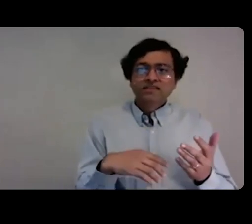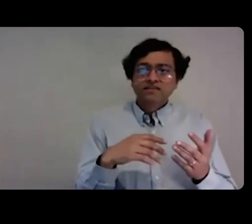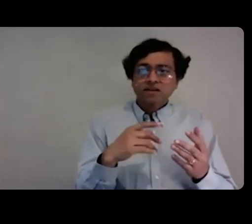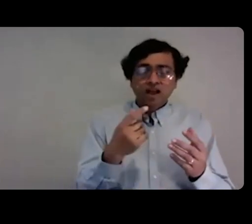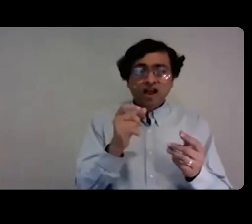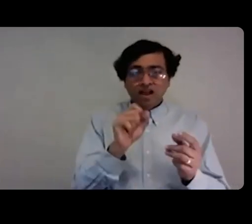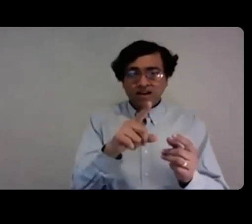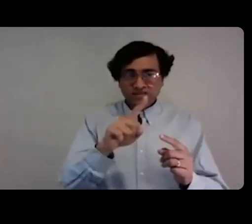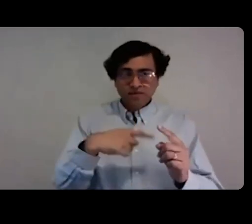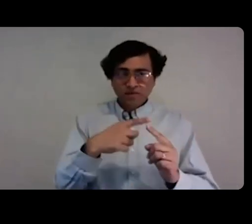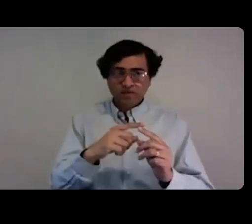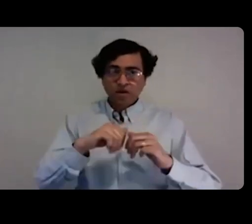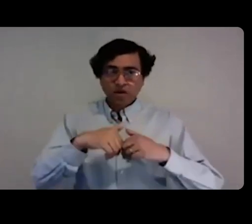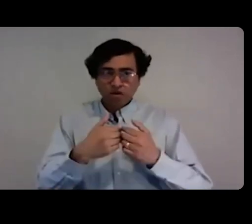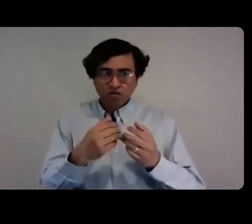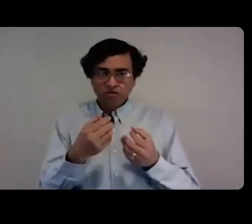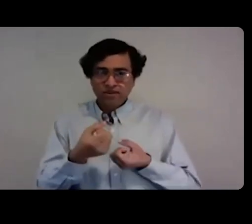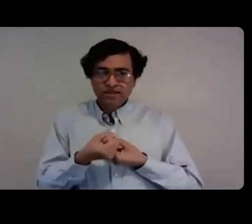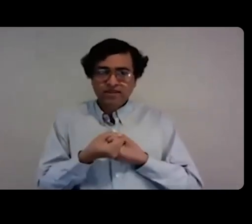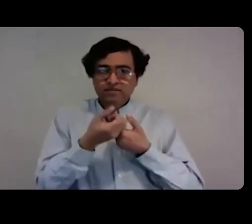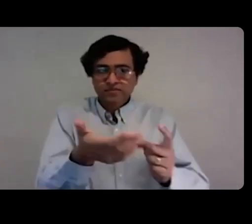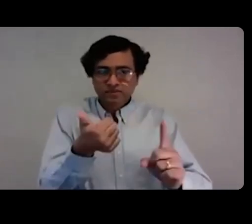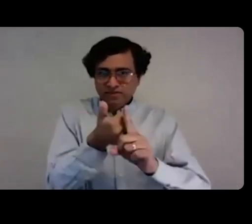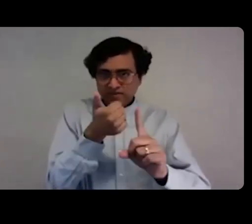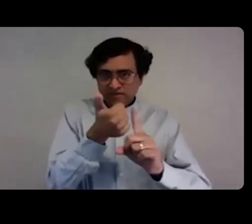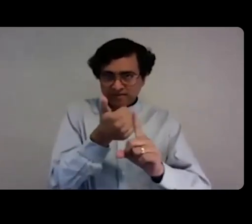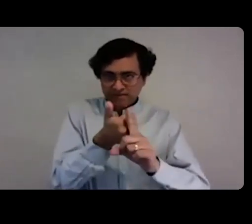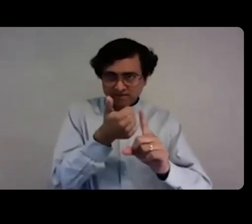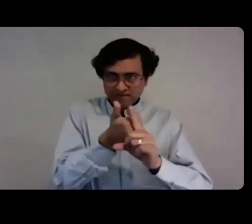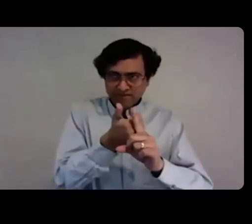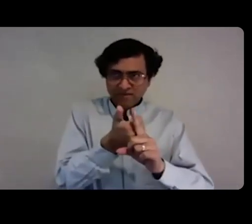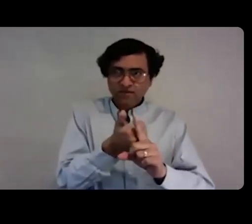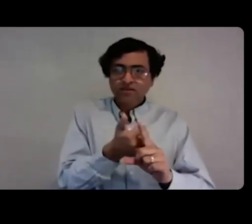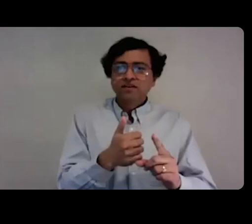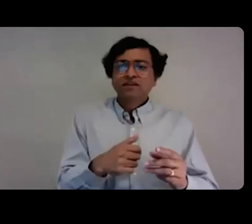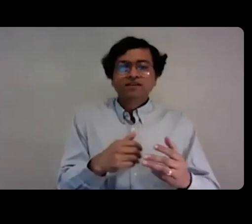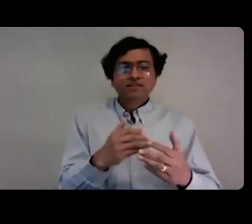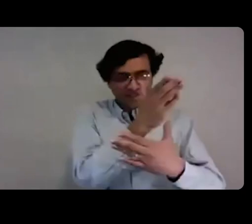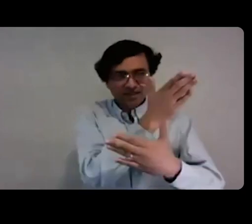with hearing people and we ask them: How do you express yourselves?